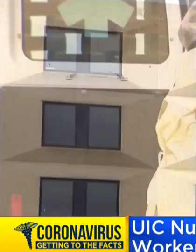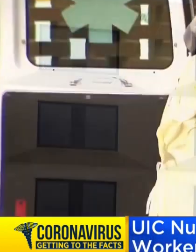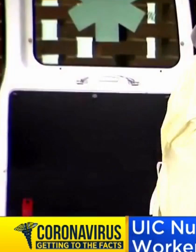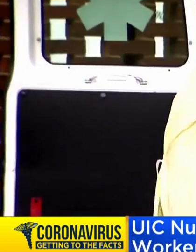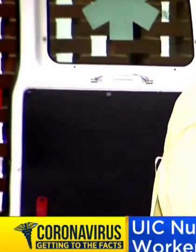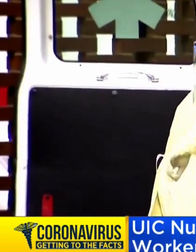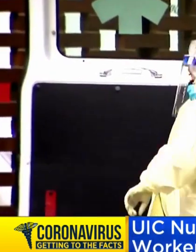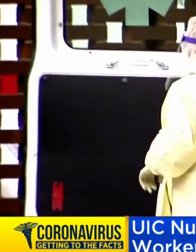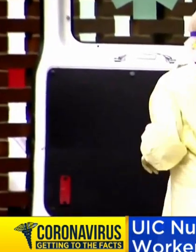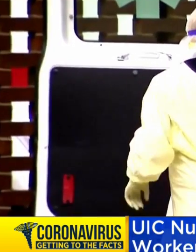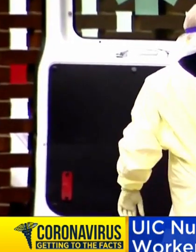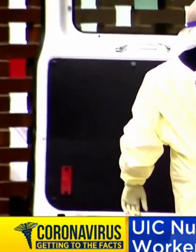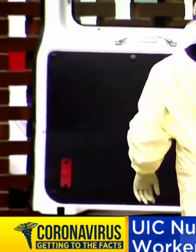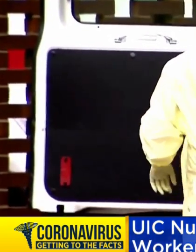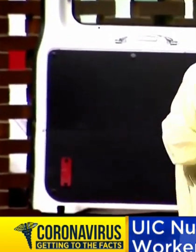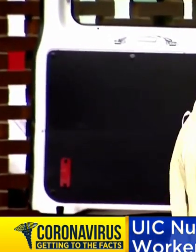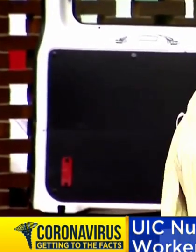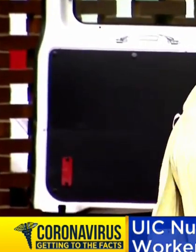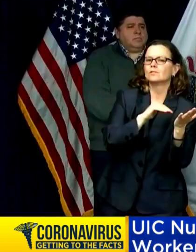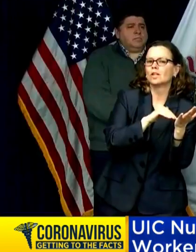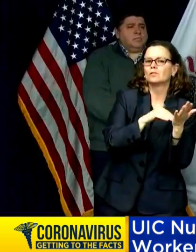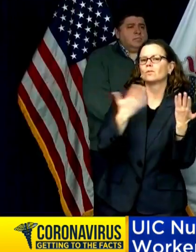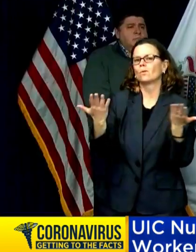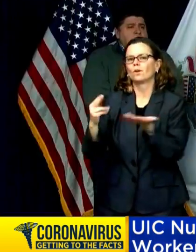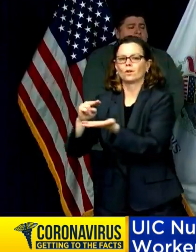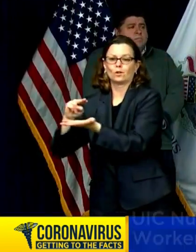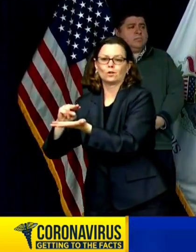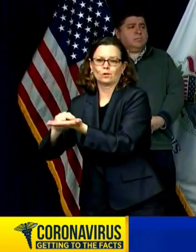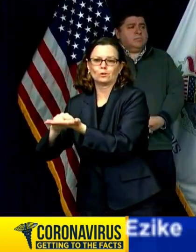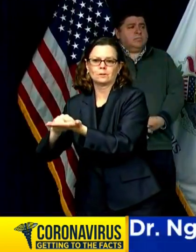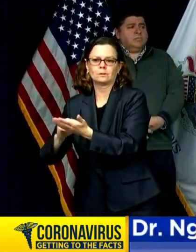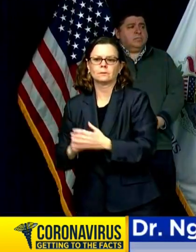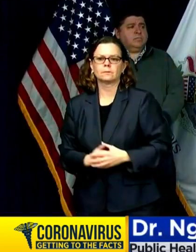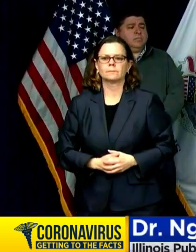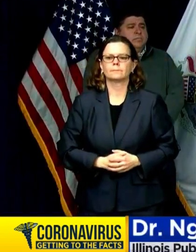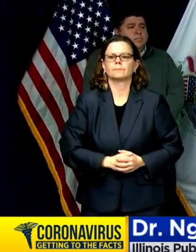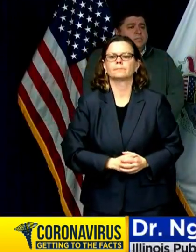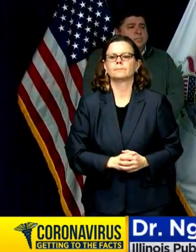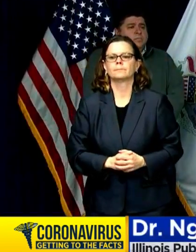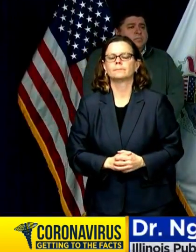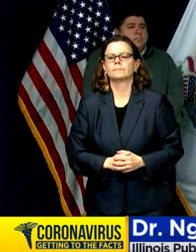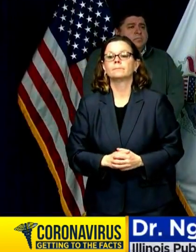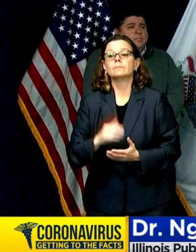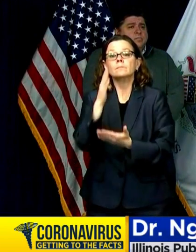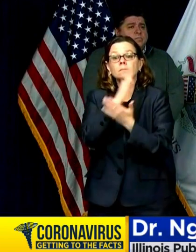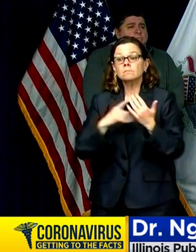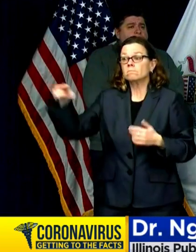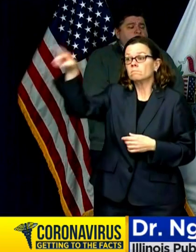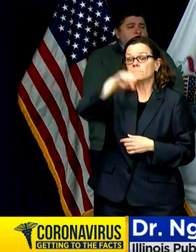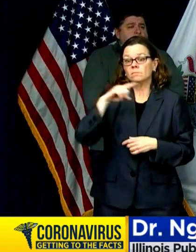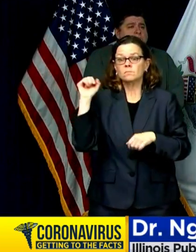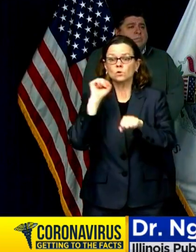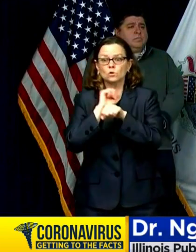POLICY ON TESTING HEALTH CARE WORKERS AND THAT EACH HOSPITAL HAS THEIR OWN STAFF TESTING POLICY.